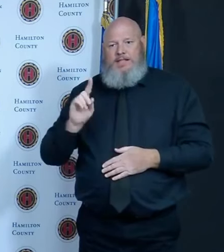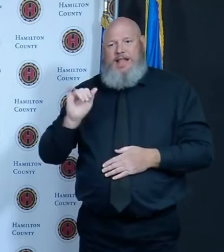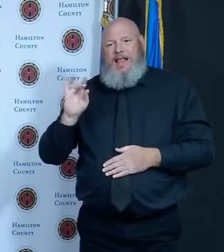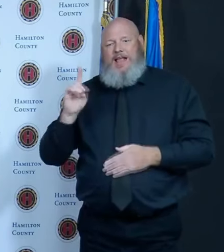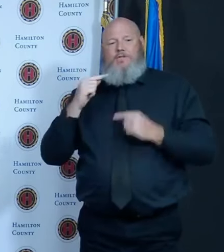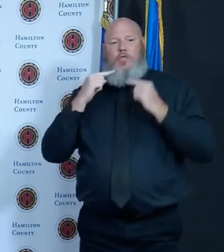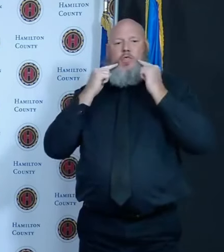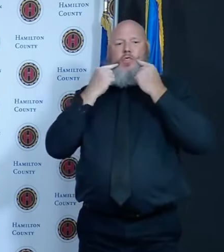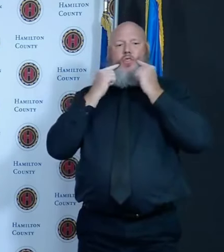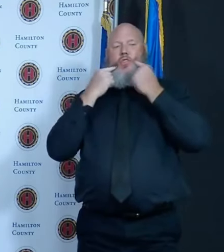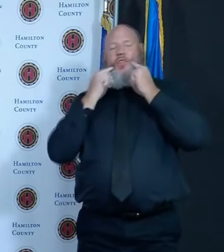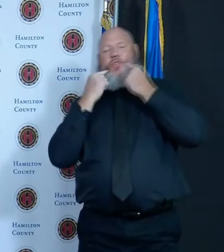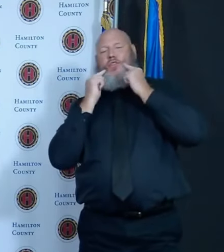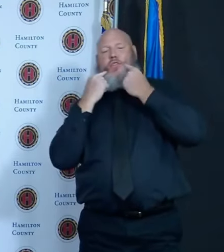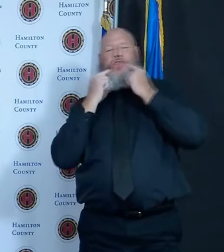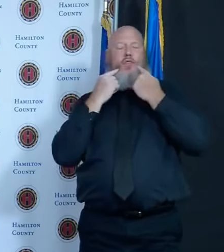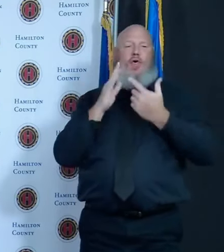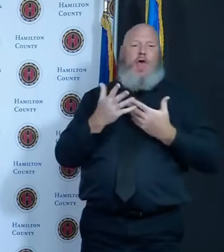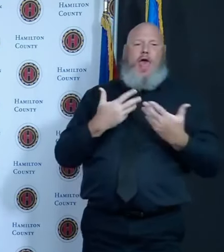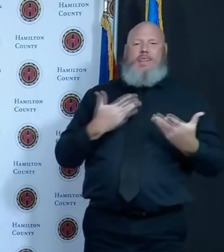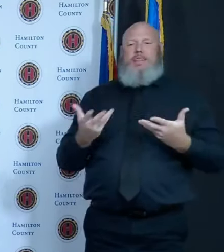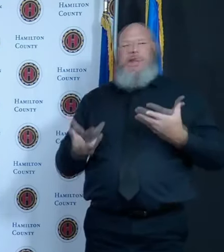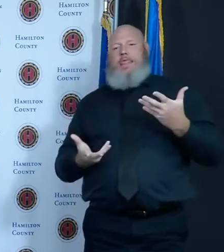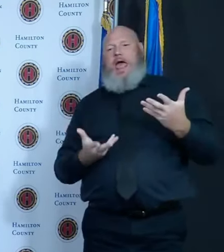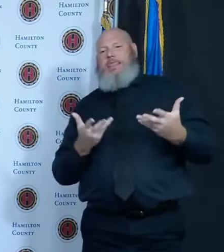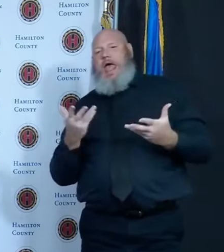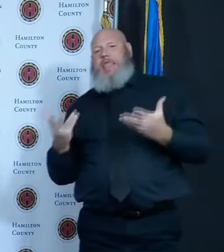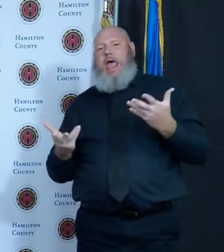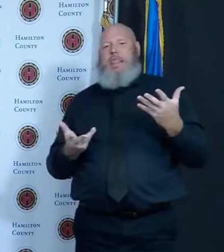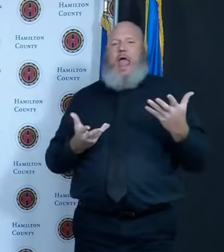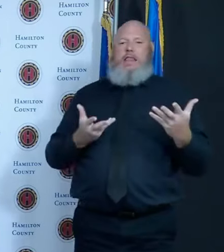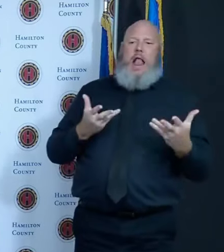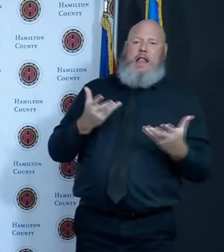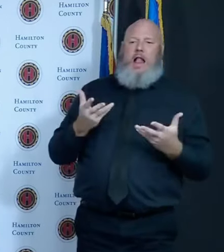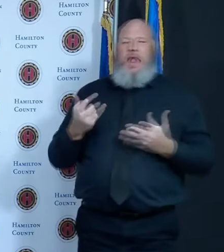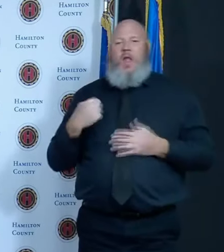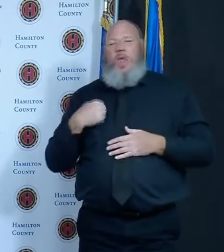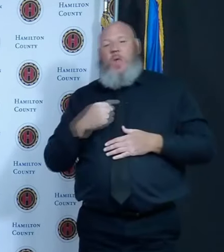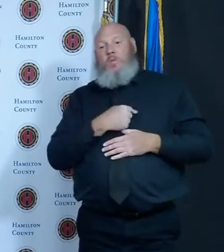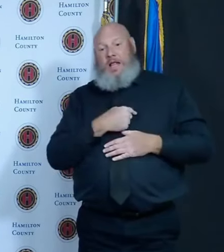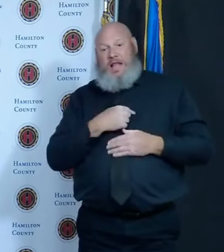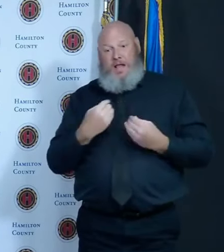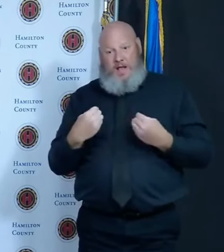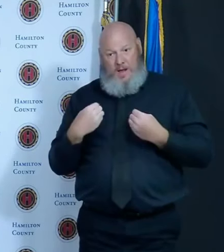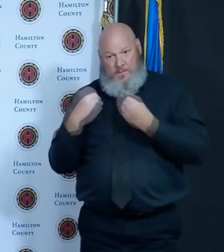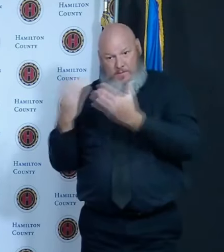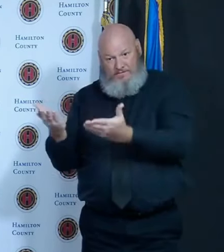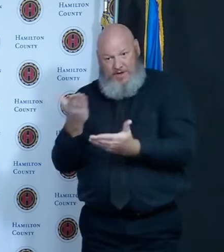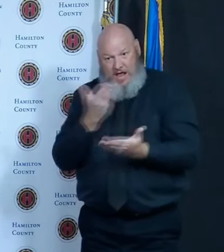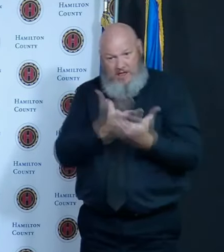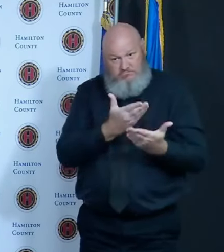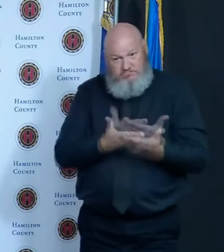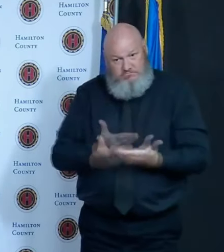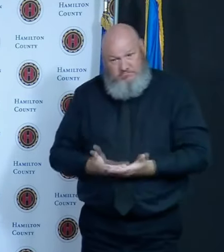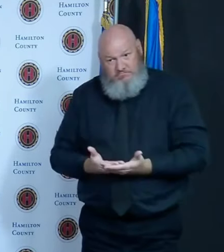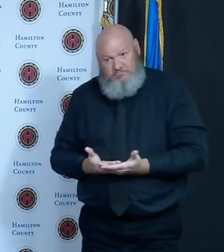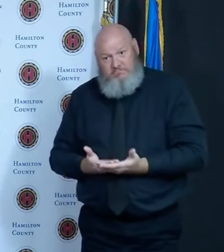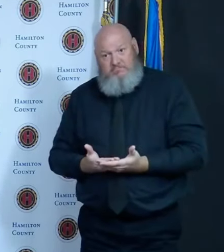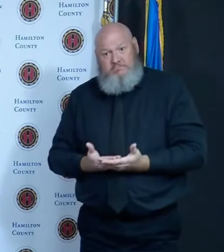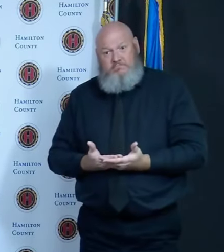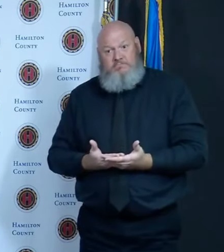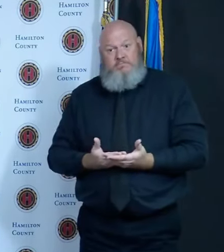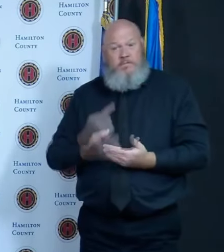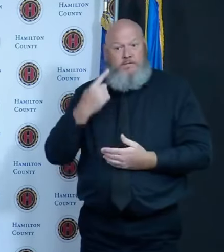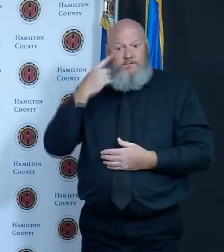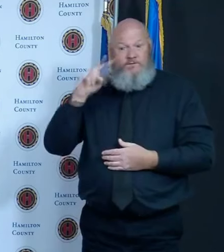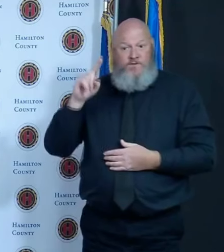documentation for construction or the contractors to be able to deliver their work